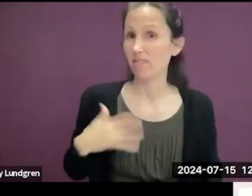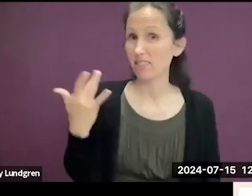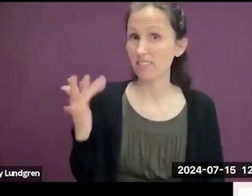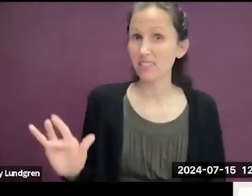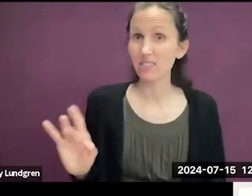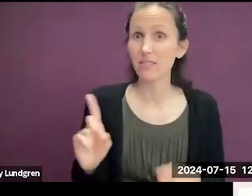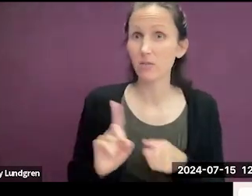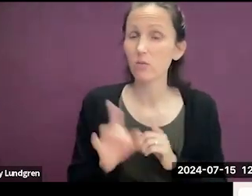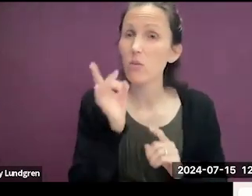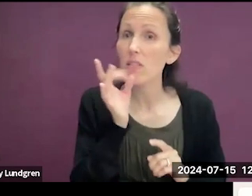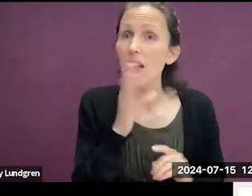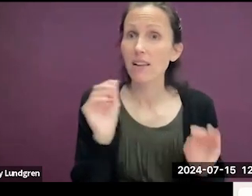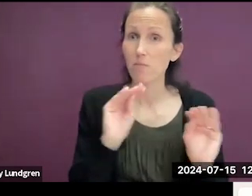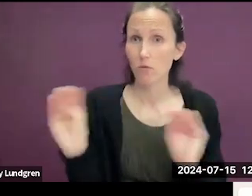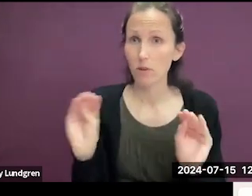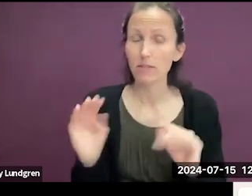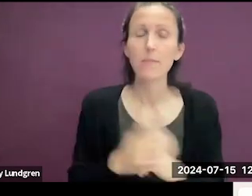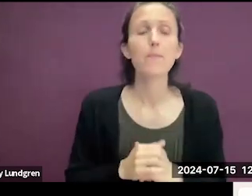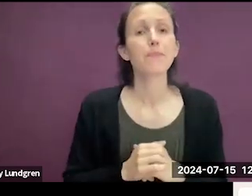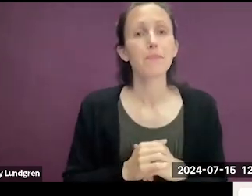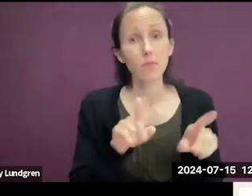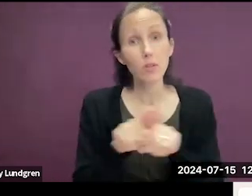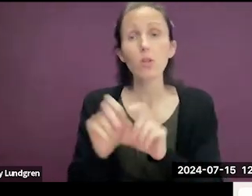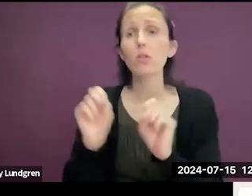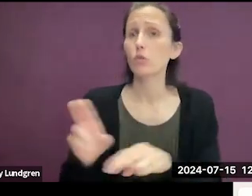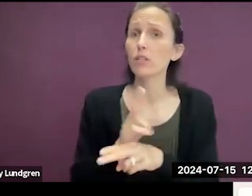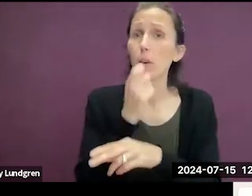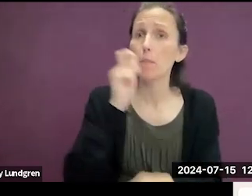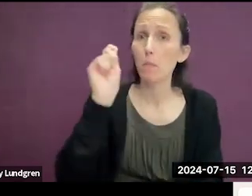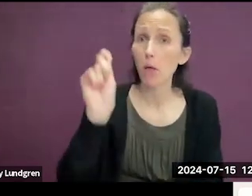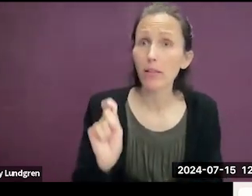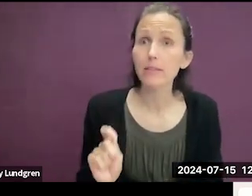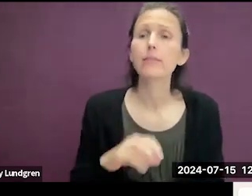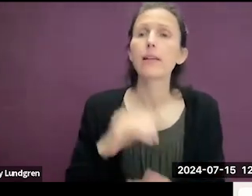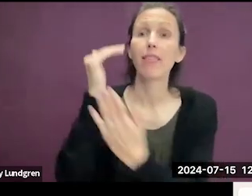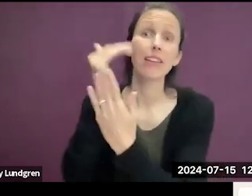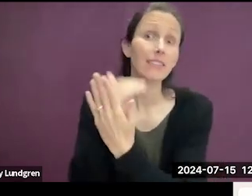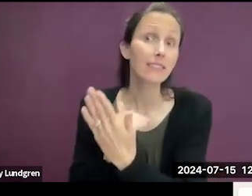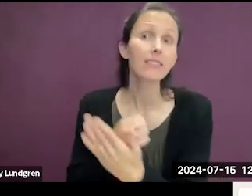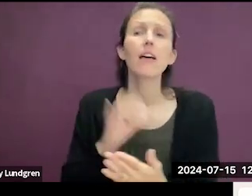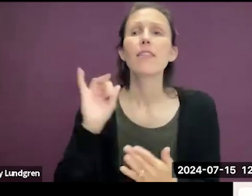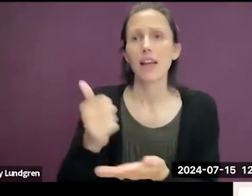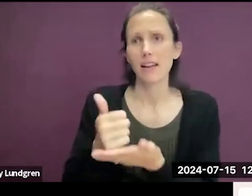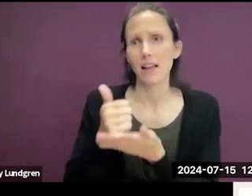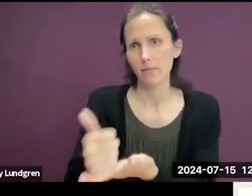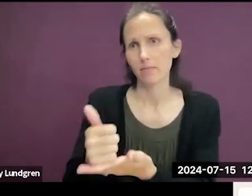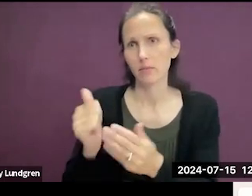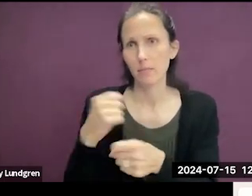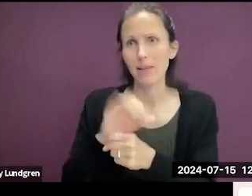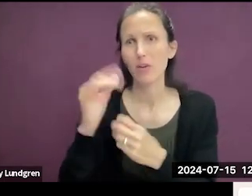We can also utilize bullet points and lists. This helps with clarity and being able to easily understand and read the information.